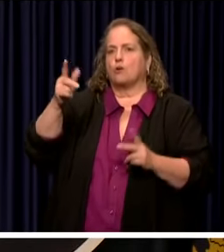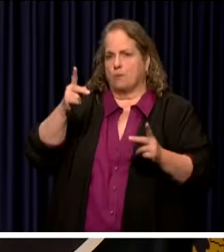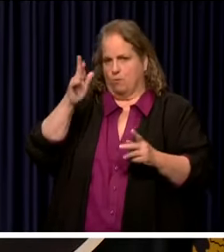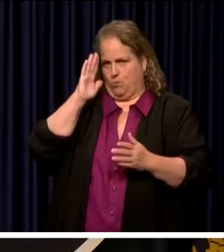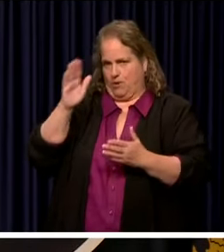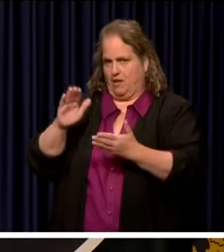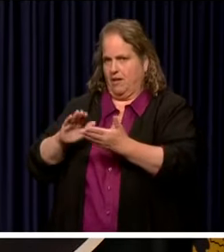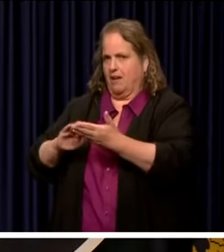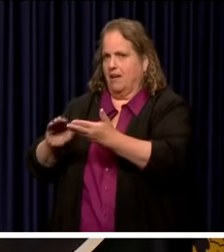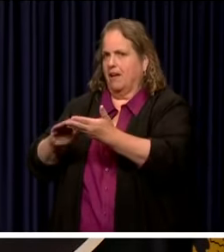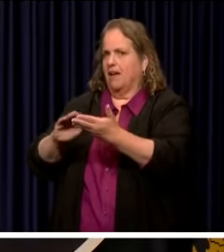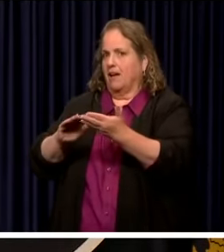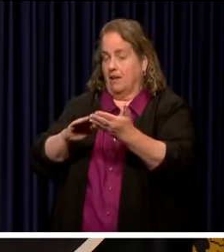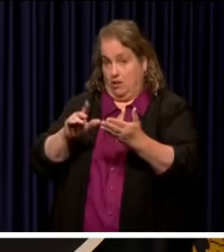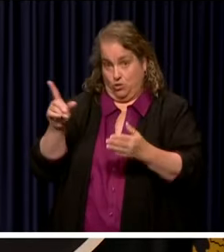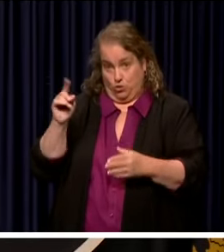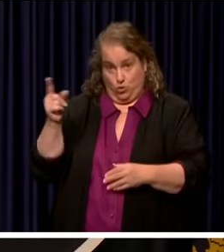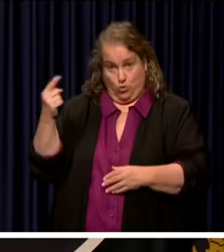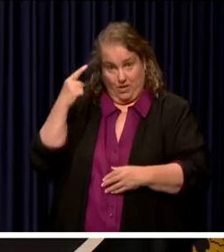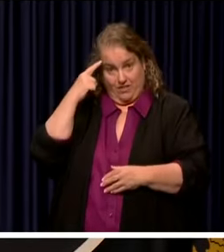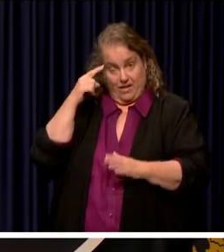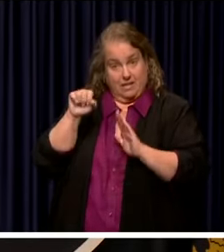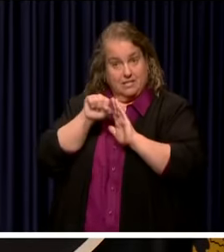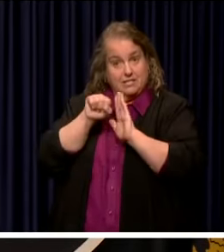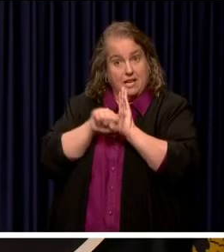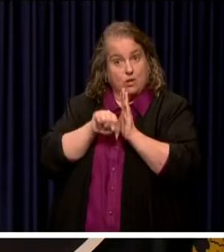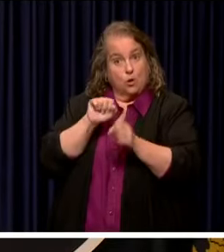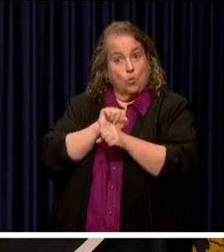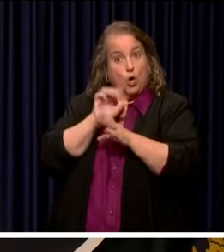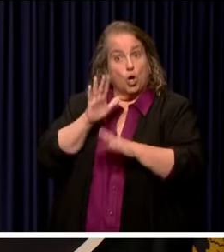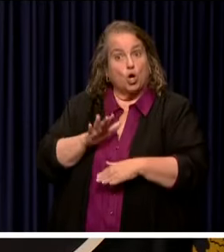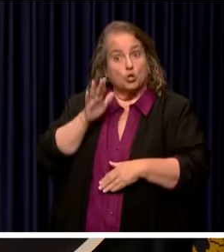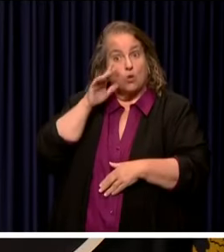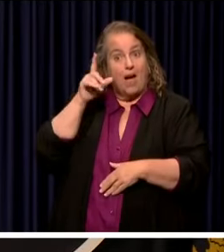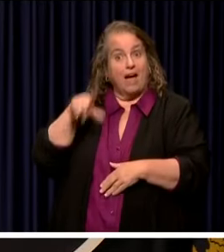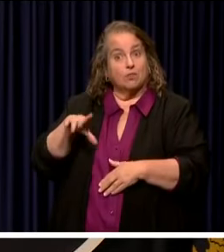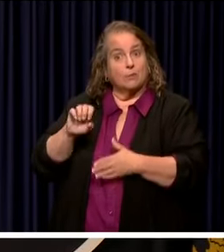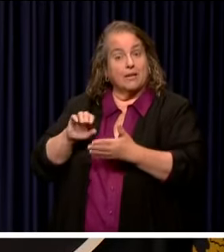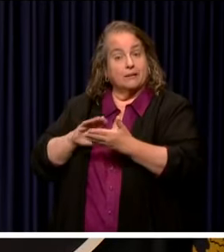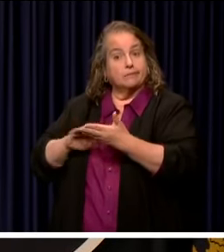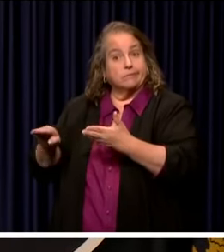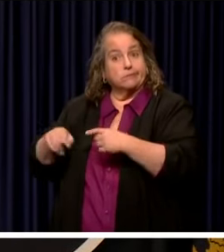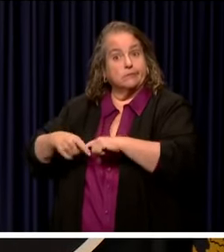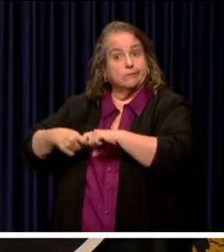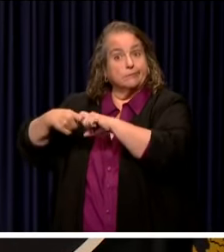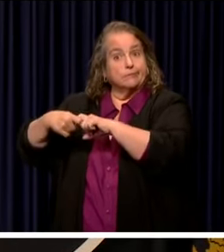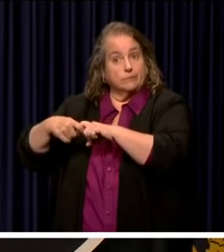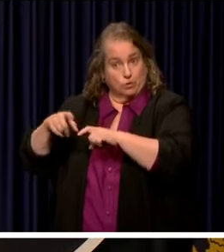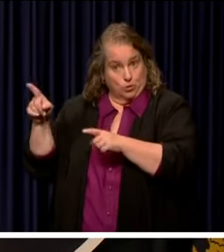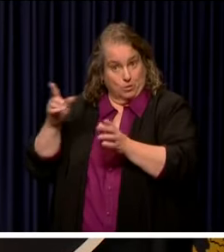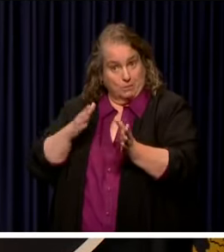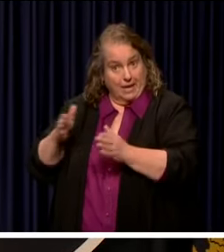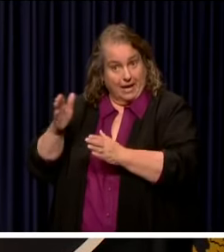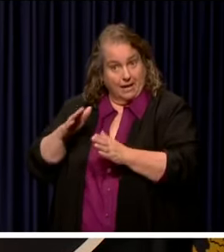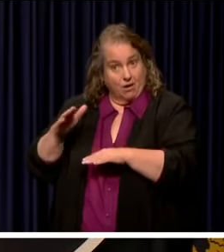TO THOSE ENTITIES, THAT IT'S GOING TO CAUSE US TO TAKE DRASTIC ACTION WHICH IS GOING TO